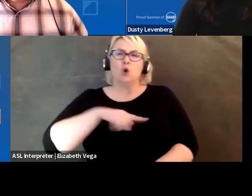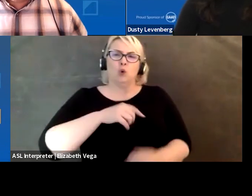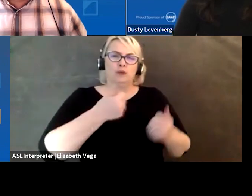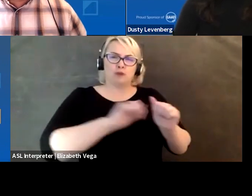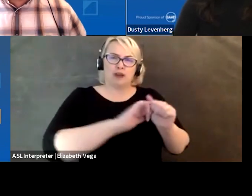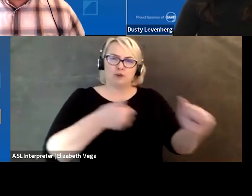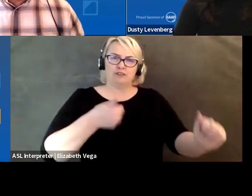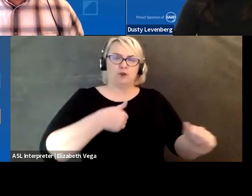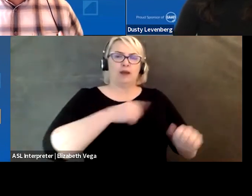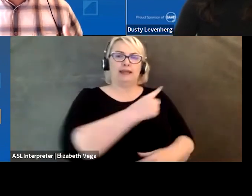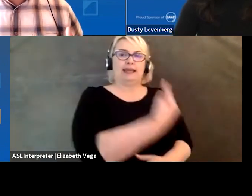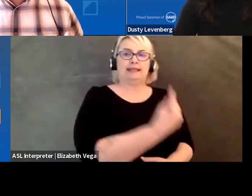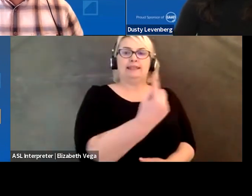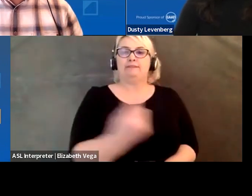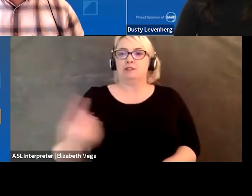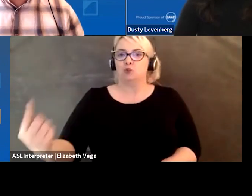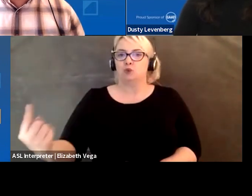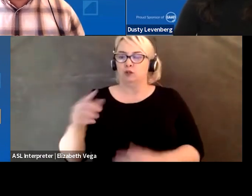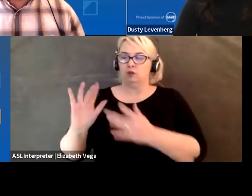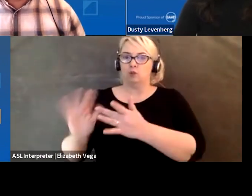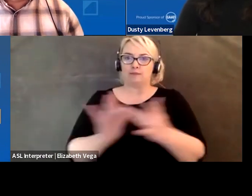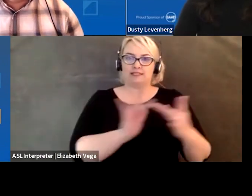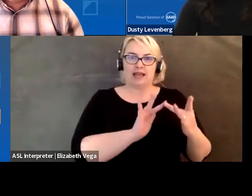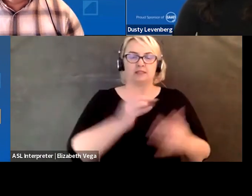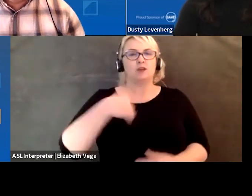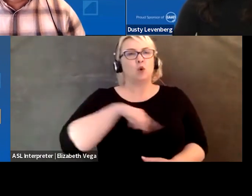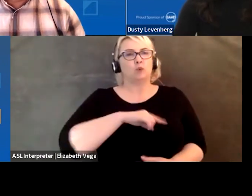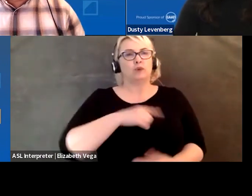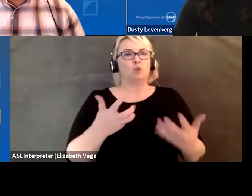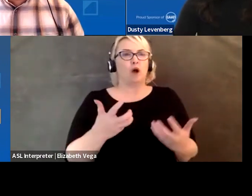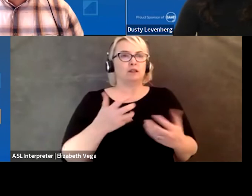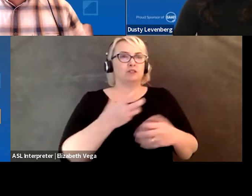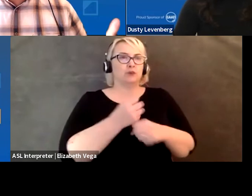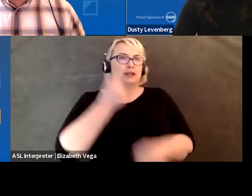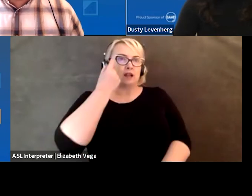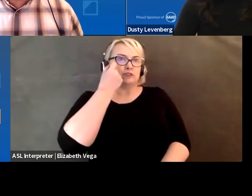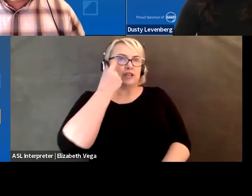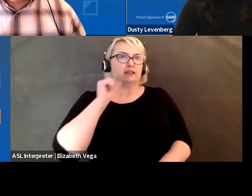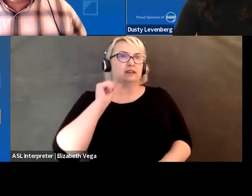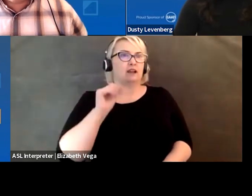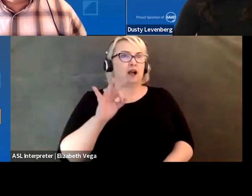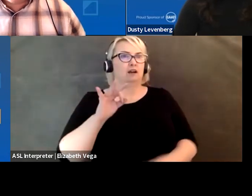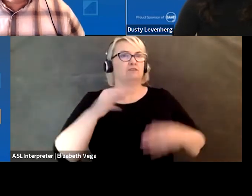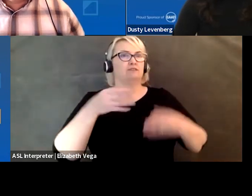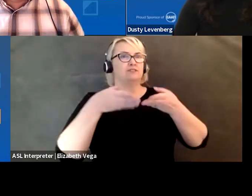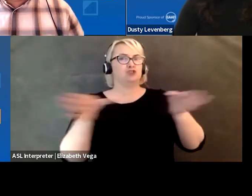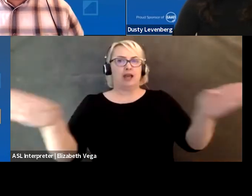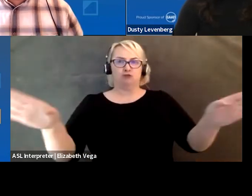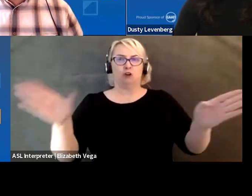trying to get -- trying to get a sense of the overall trends without people